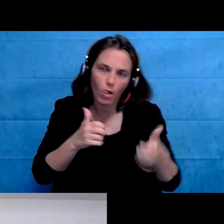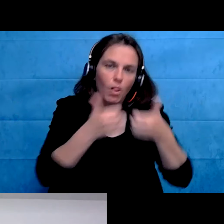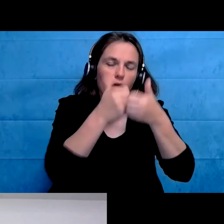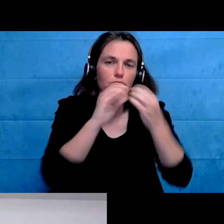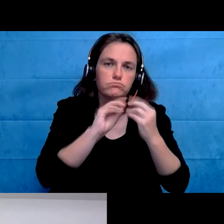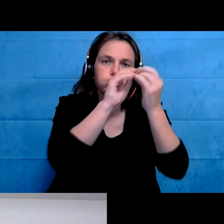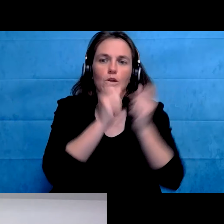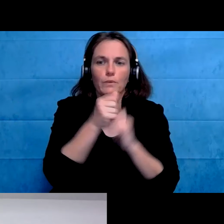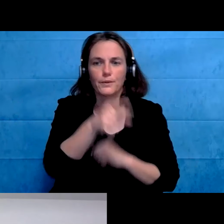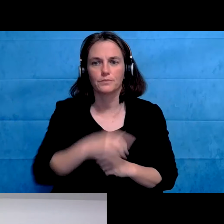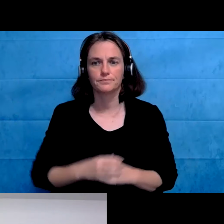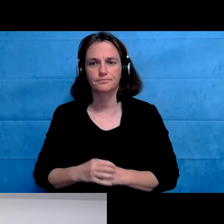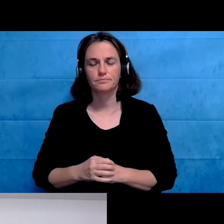We have a question from the audience,